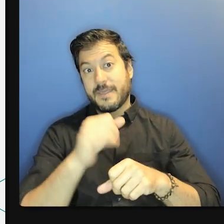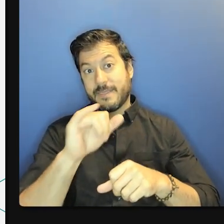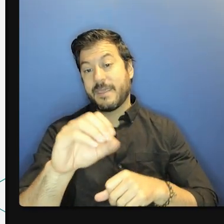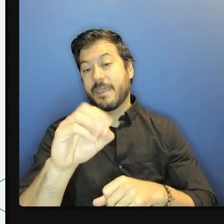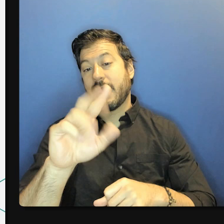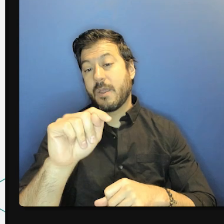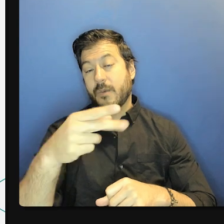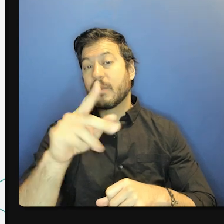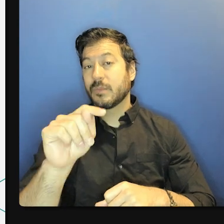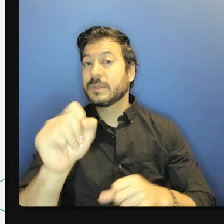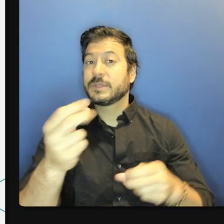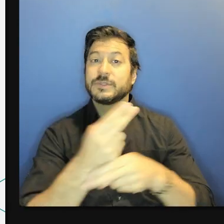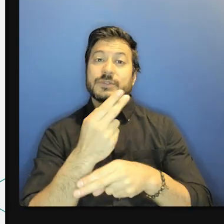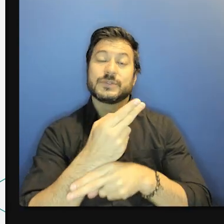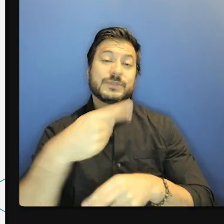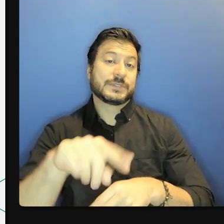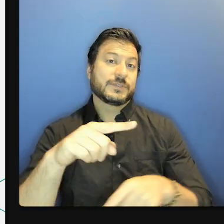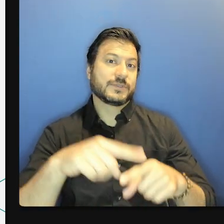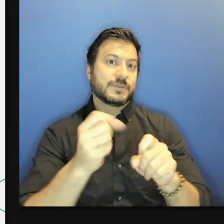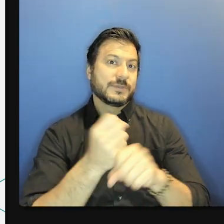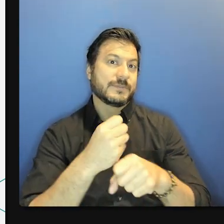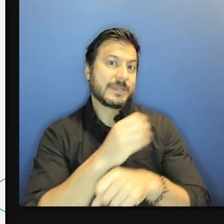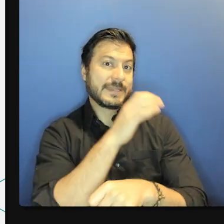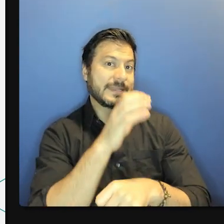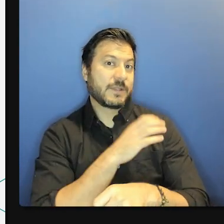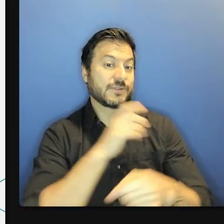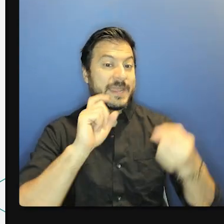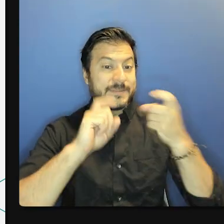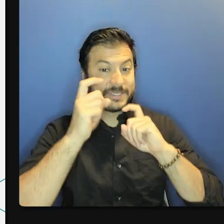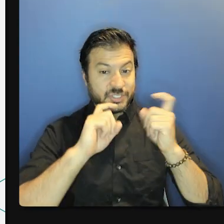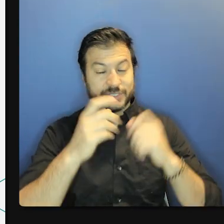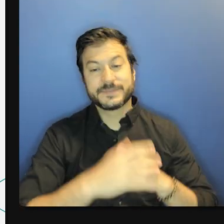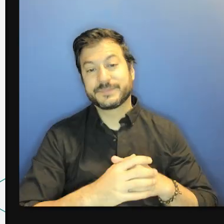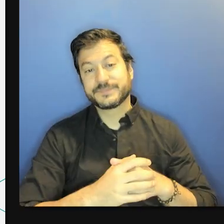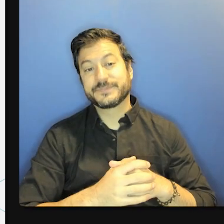After obtaining the Viseme output, you can use these outputs to drive character animation.